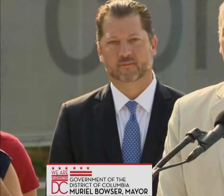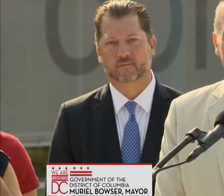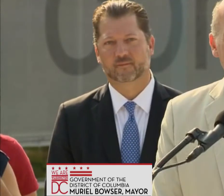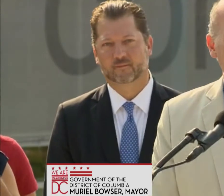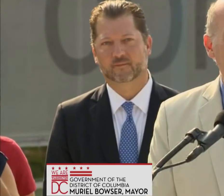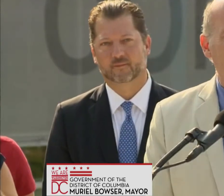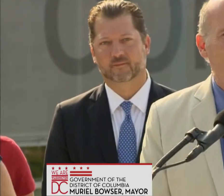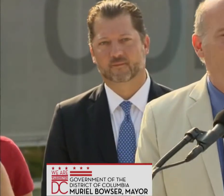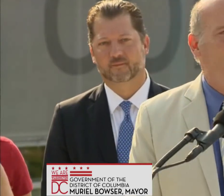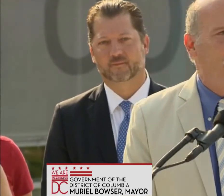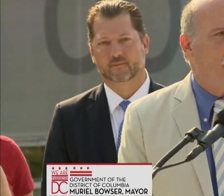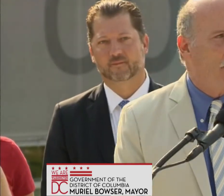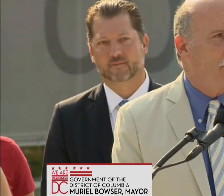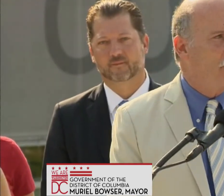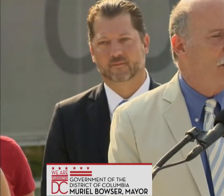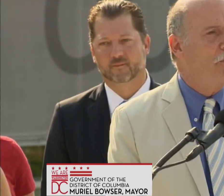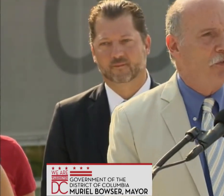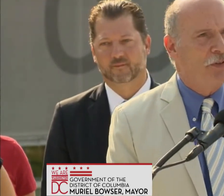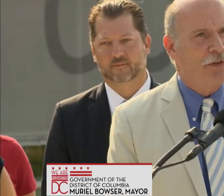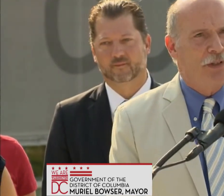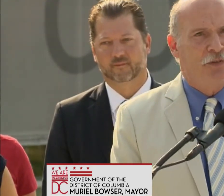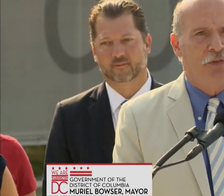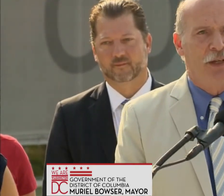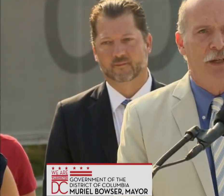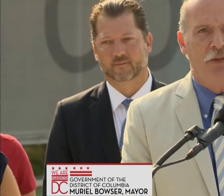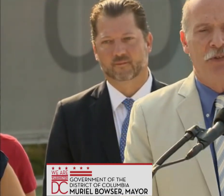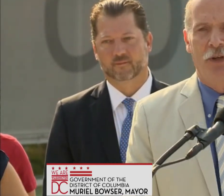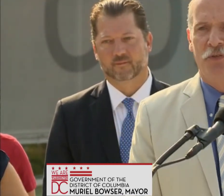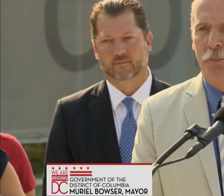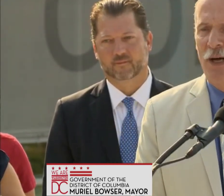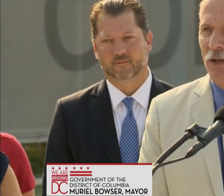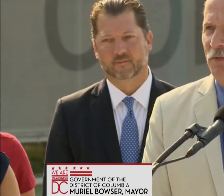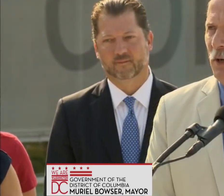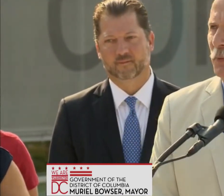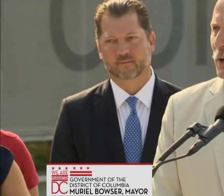difference because how proud we are of our facilities is symbolic of how proud